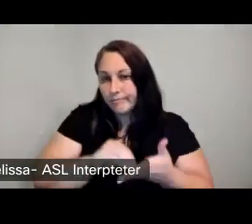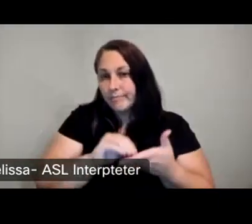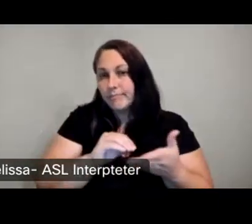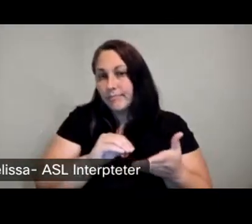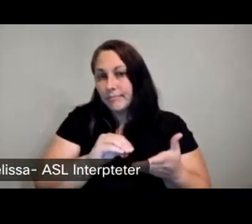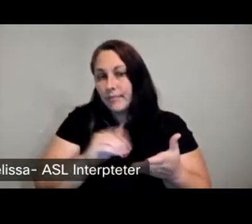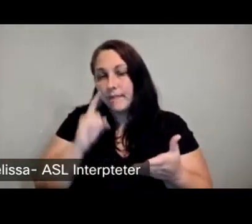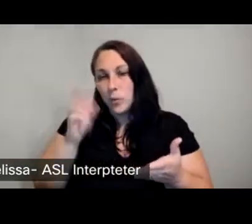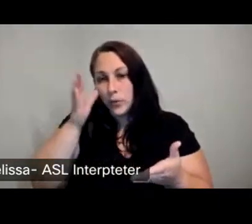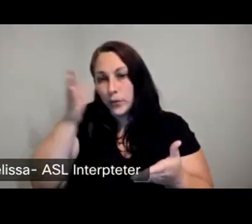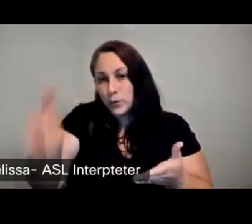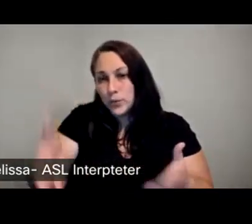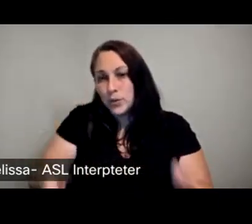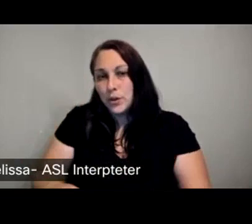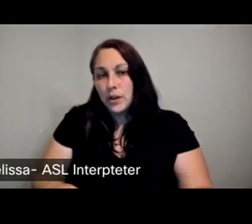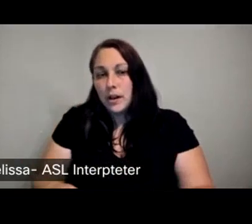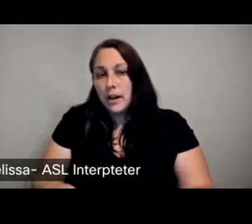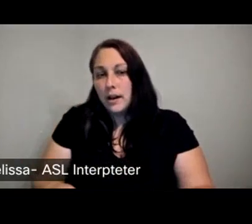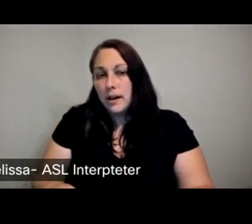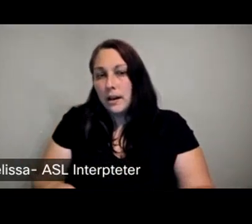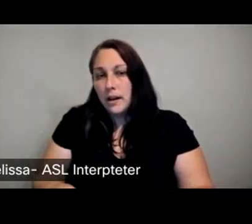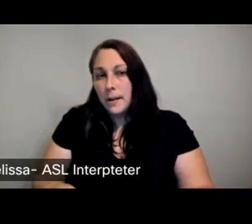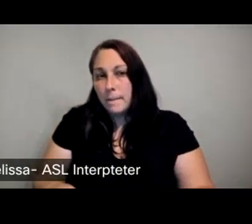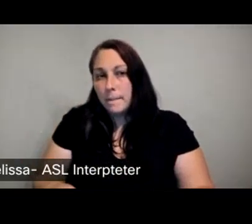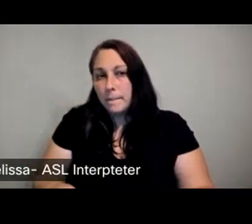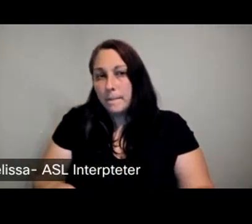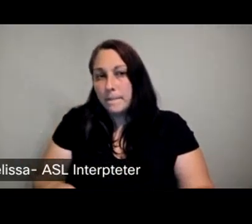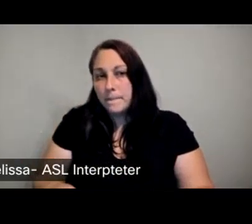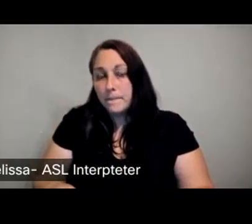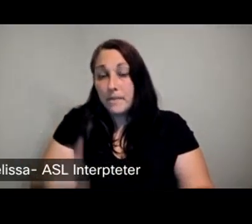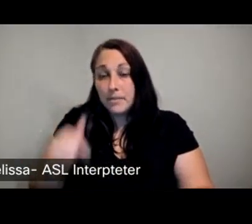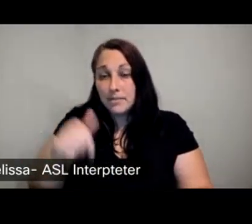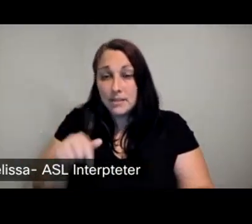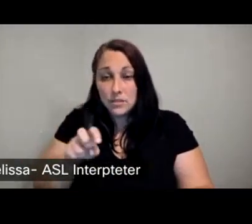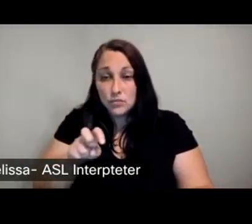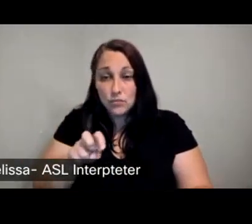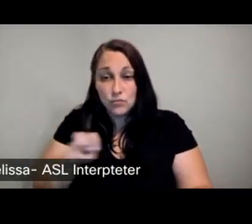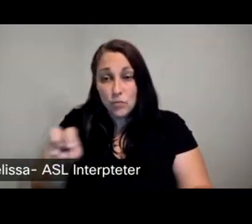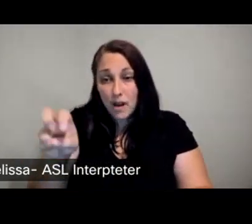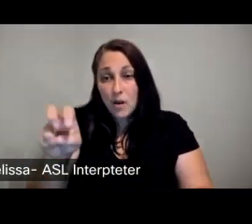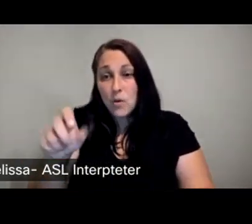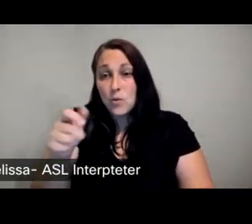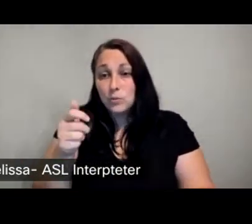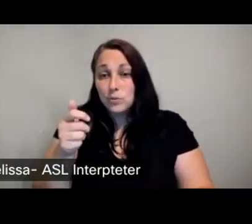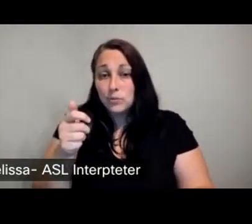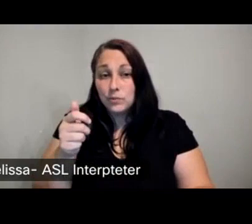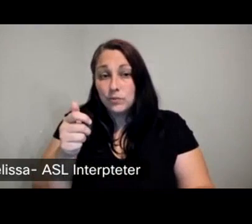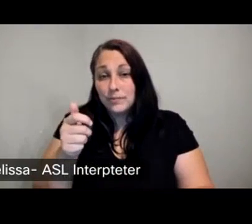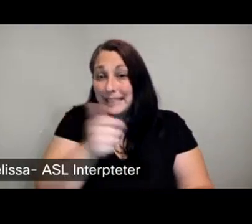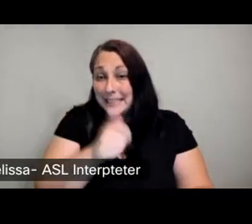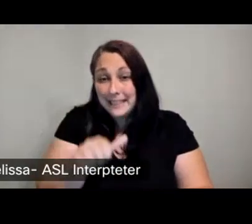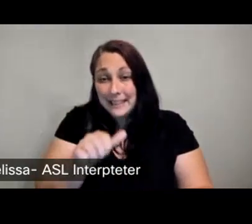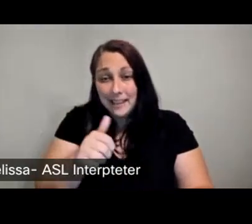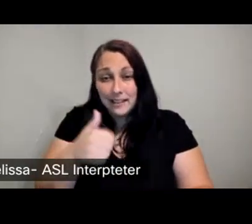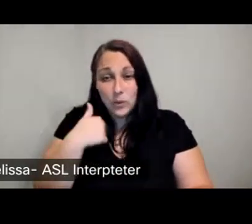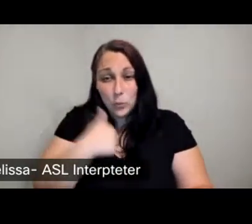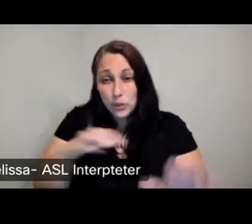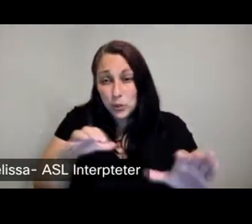um anything we we do with this route us recommend that it it is around that it's low performing in